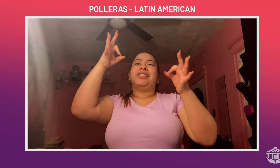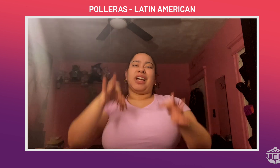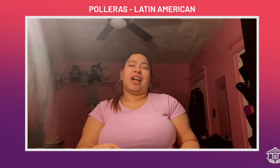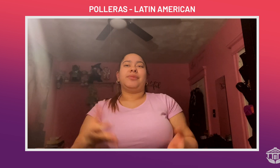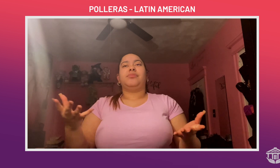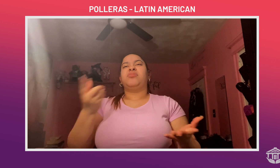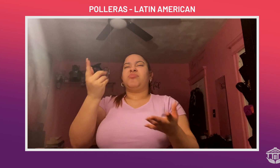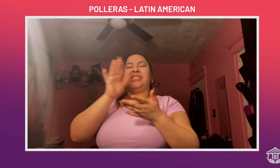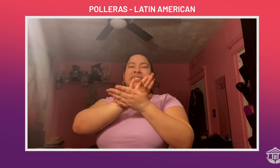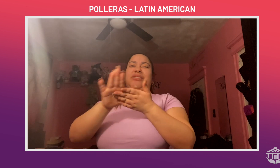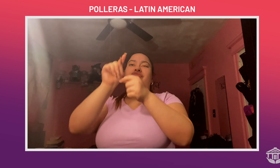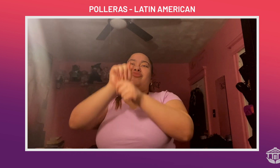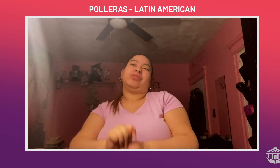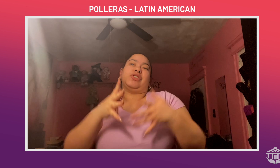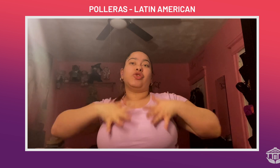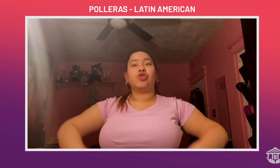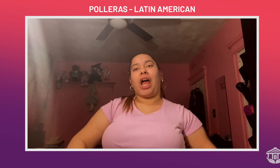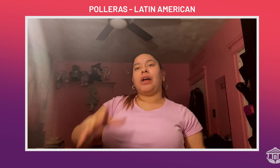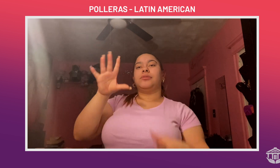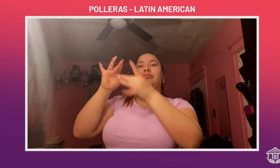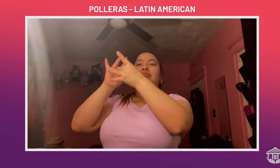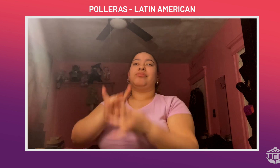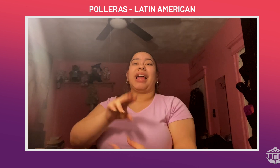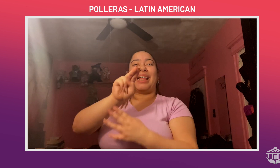for the indigenous people to wear, and some of the Spanish people wore it too.